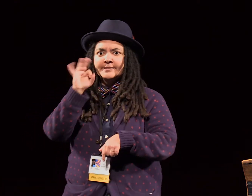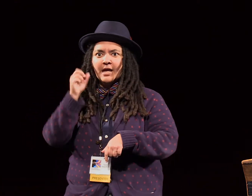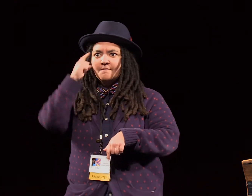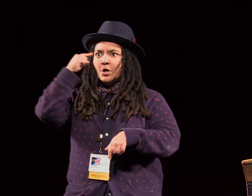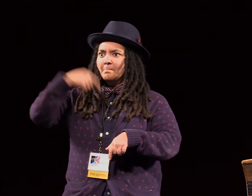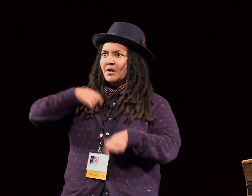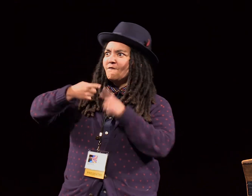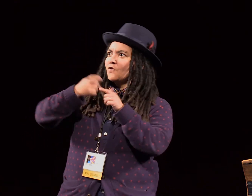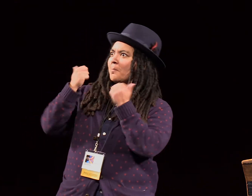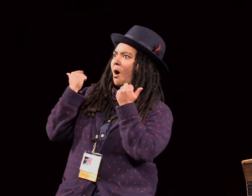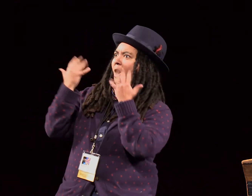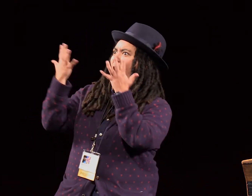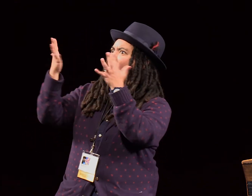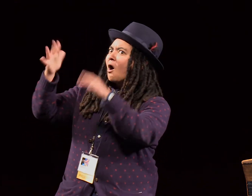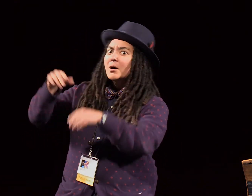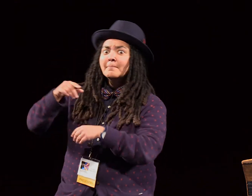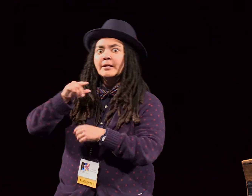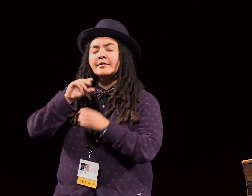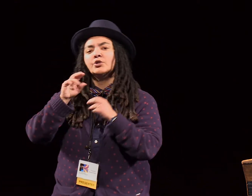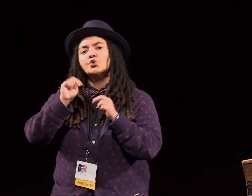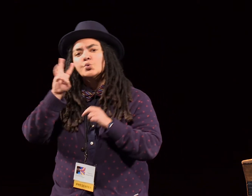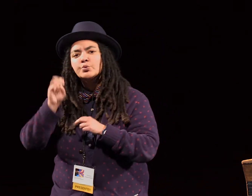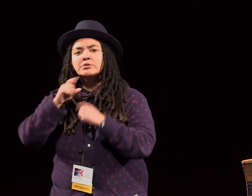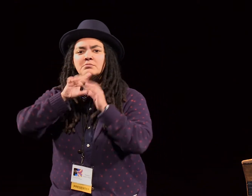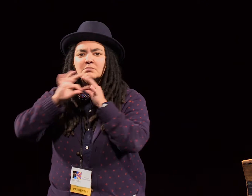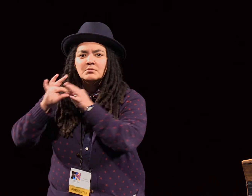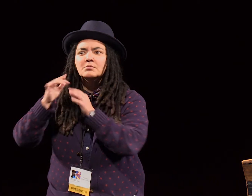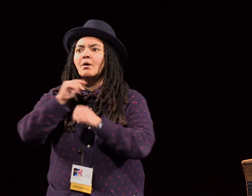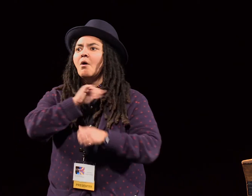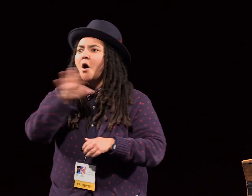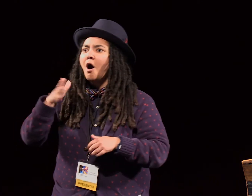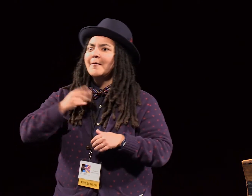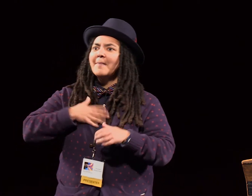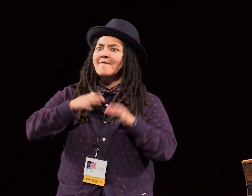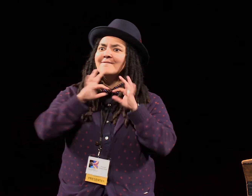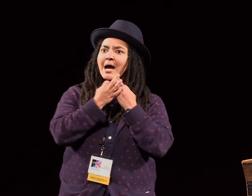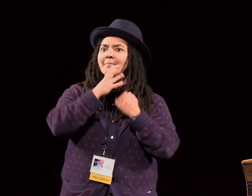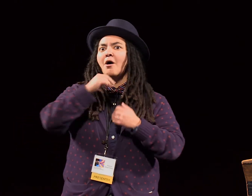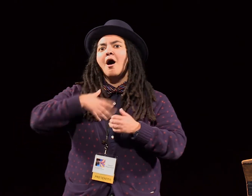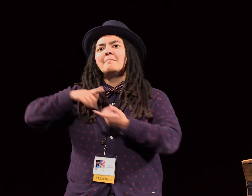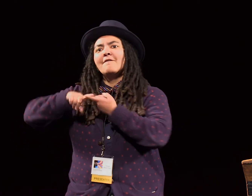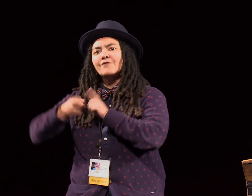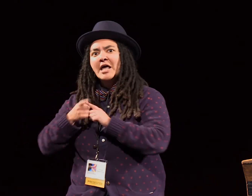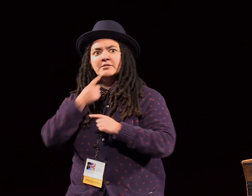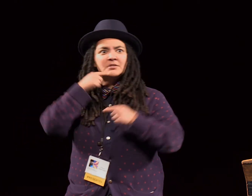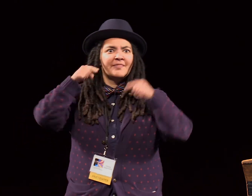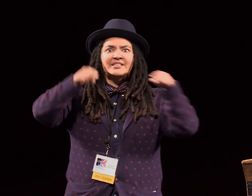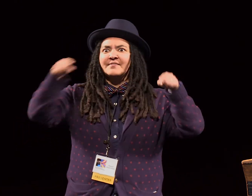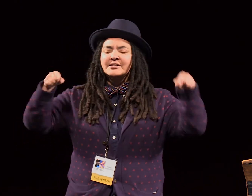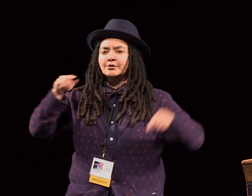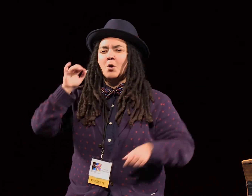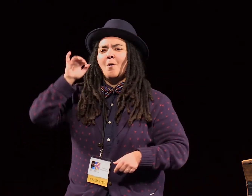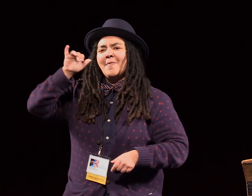I felt that it wasn't a safe space for me. And this was based on things that I've learned from my friends and family.